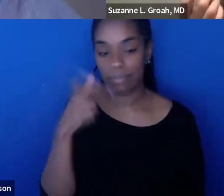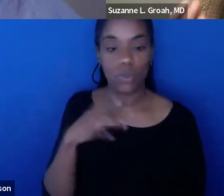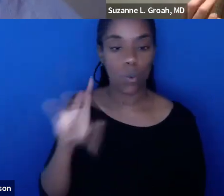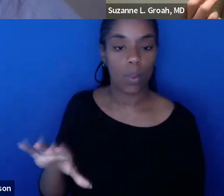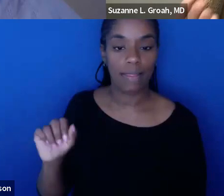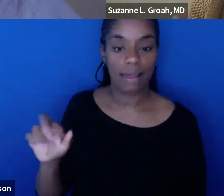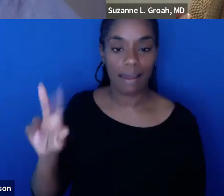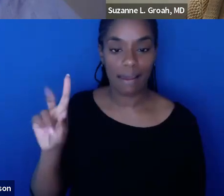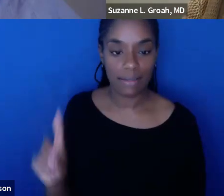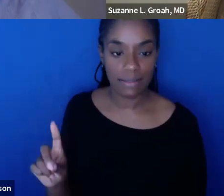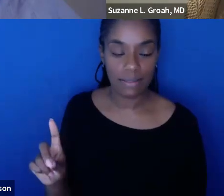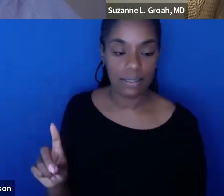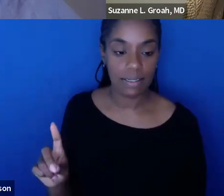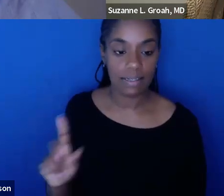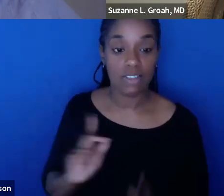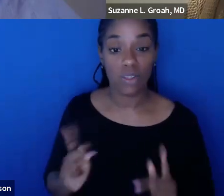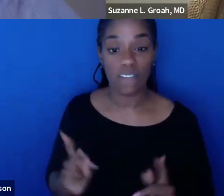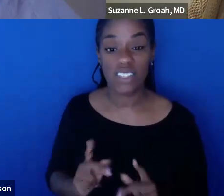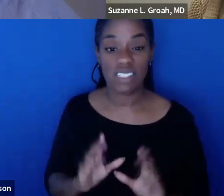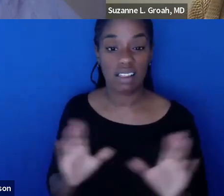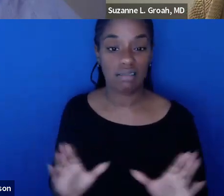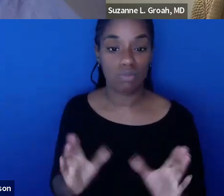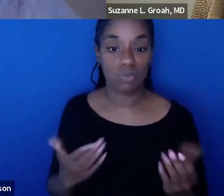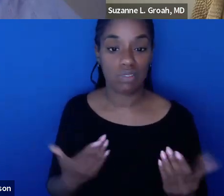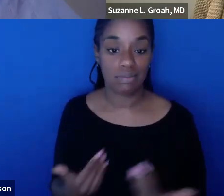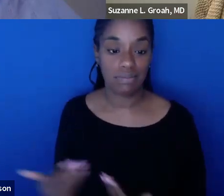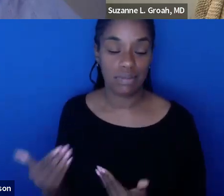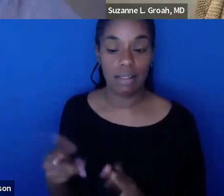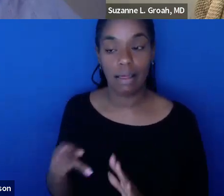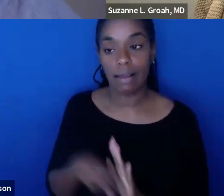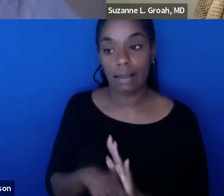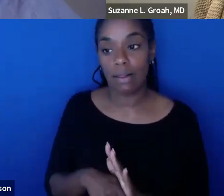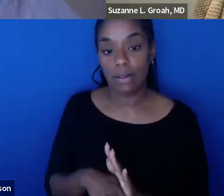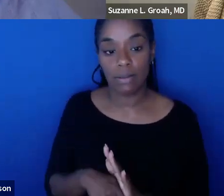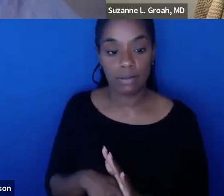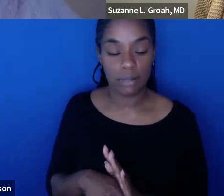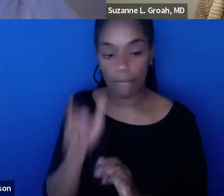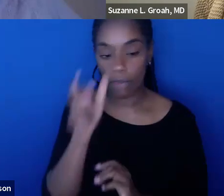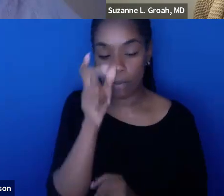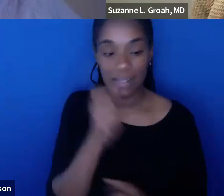So they're actually physically doing things that kill the bugs that cause infections.